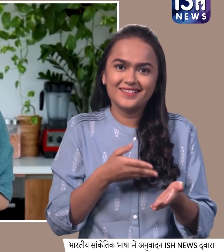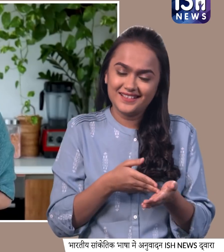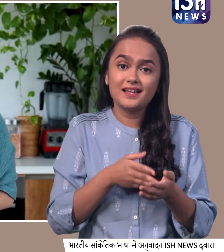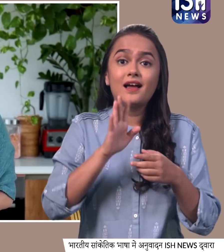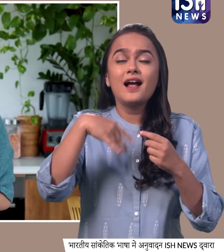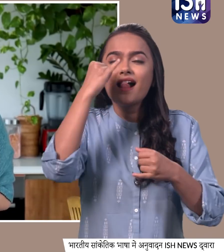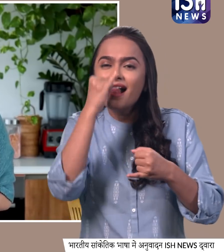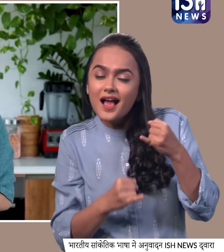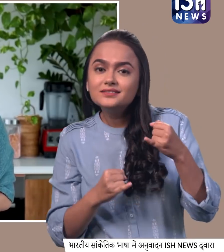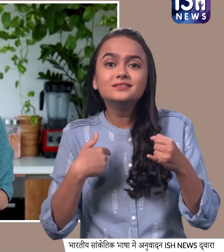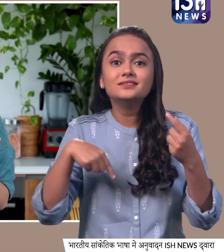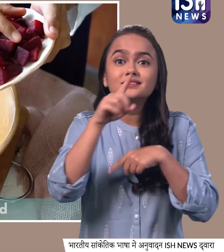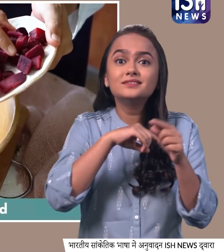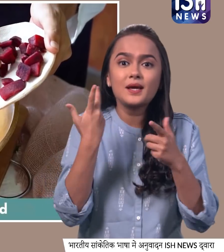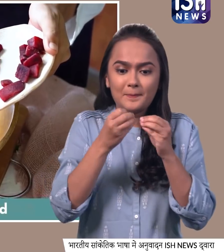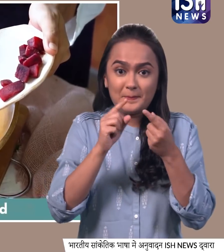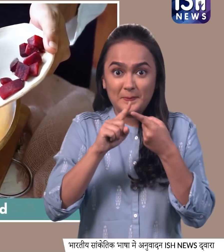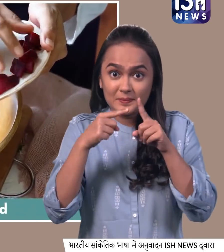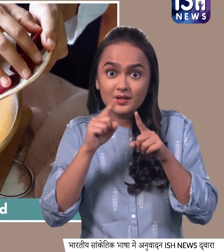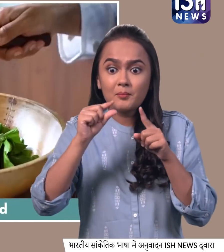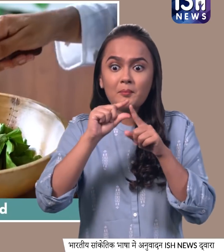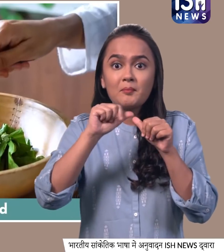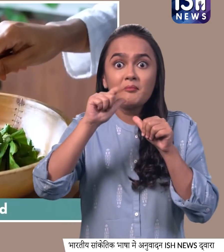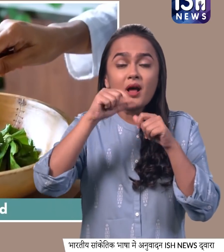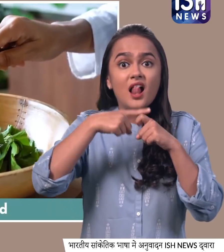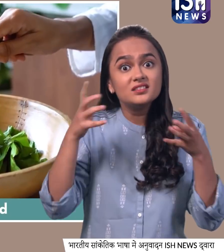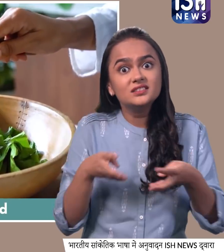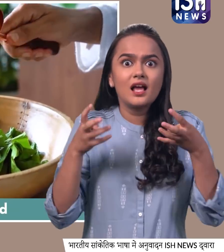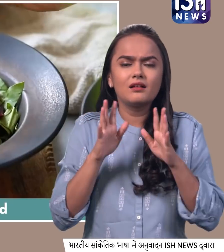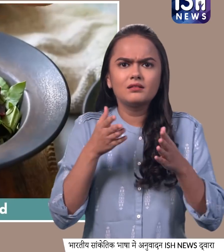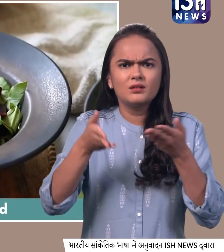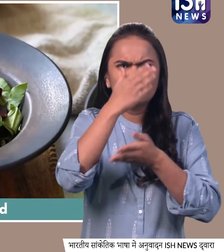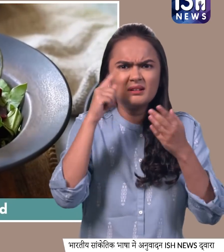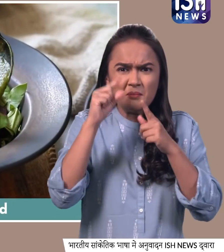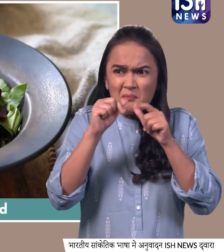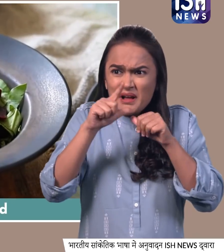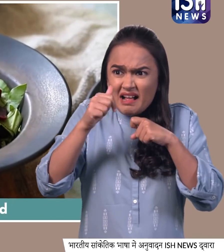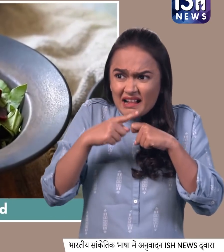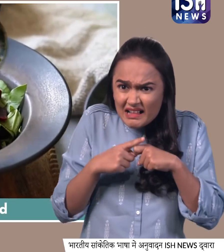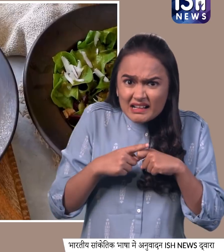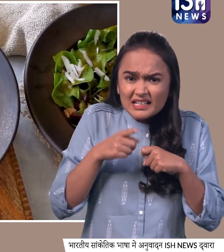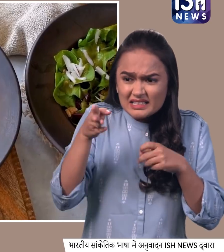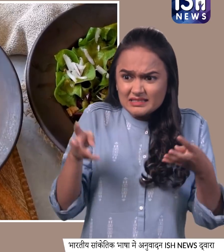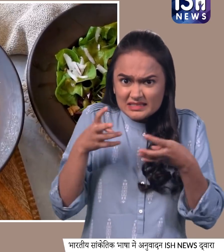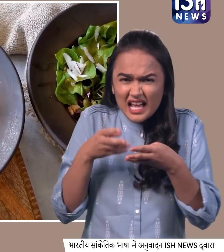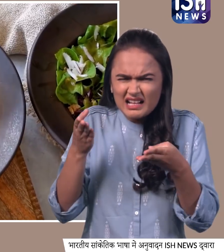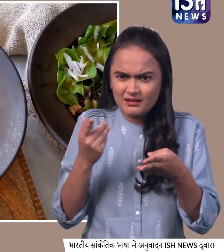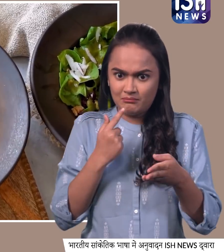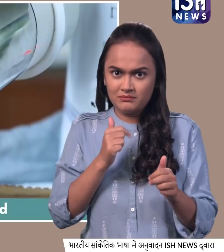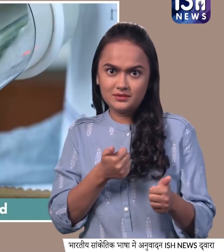And finally, we'll prepare a beetroot-spinach salad You may be thinking - "Spinach! How will I make a salad with that?"